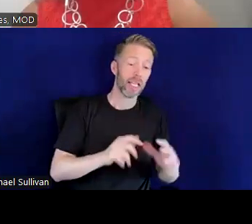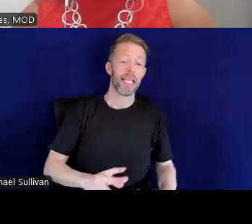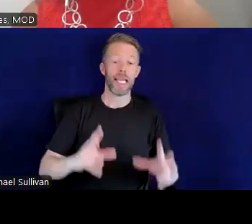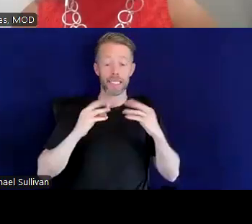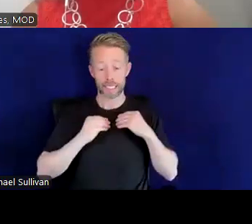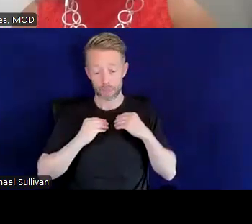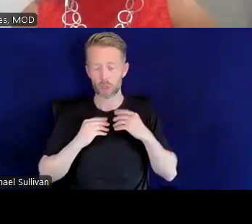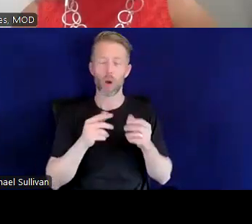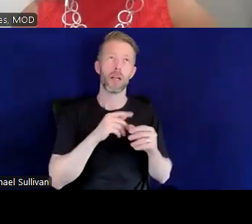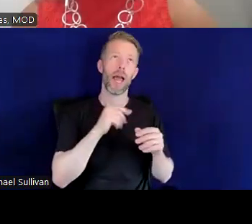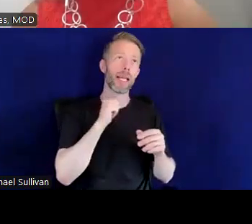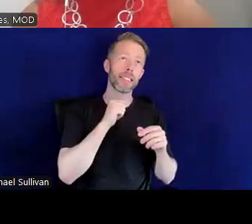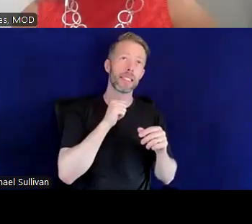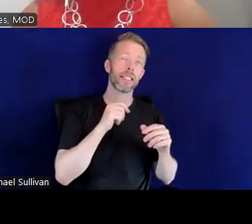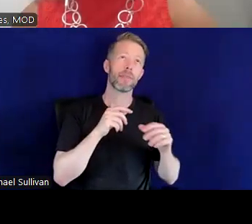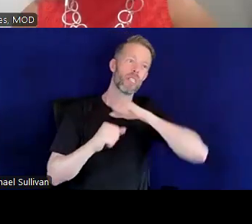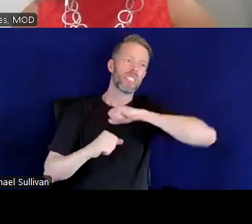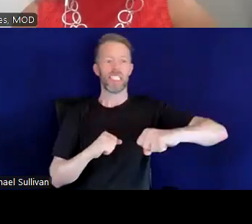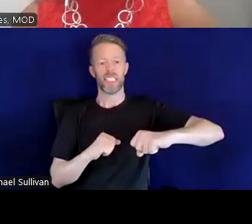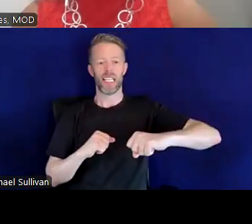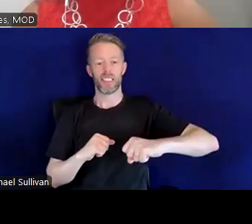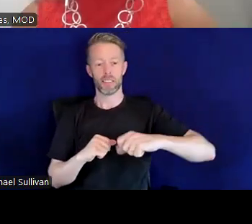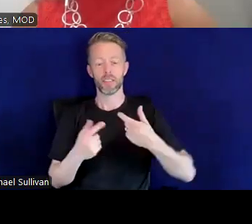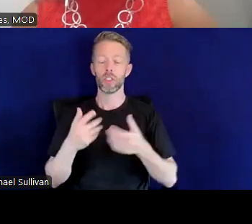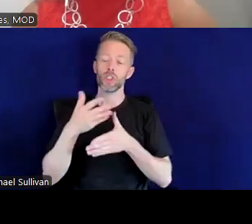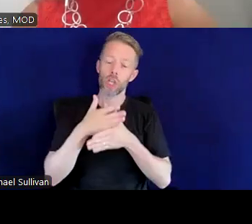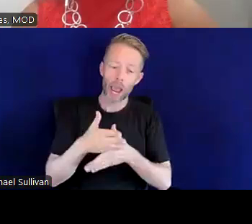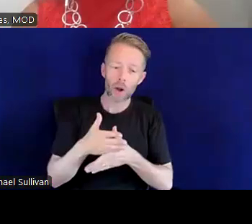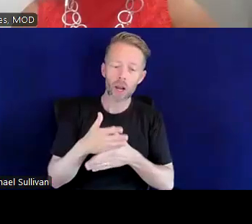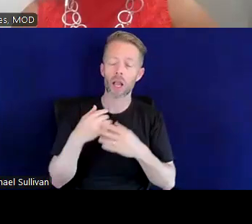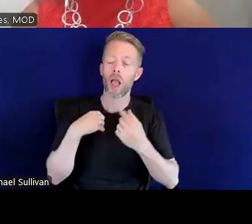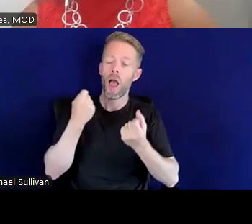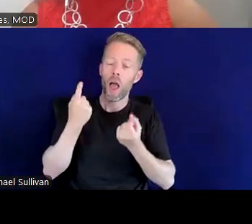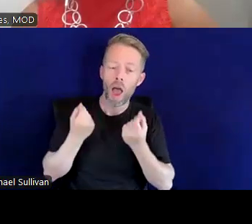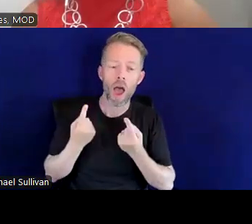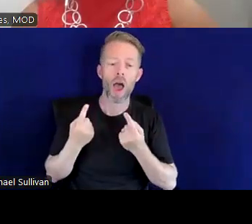on acceptance, from denial to acceptance, not only denial but resistance to embracing, to sharing to enlightening and I do